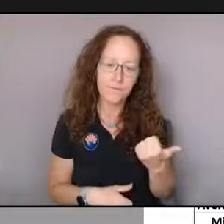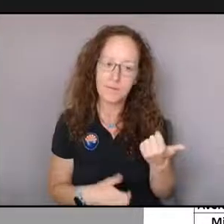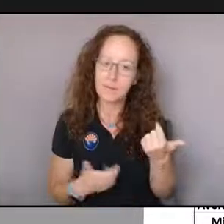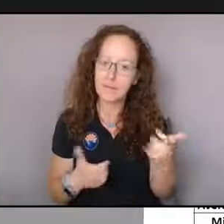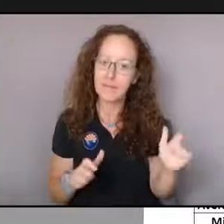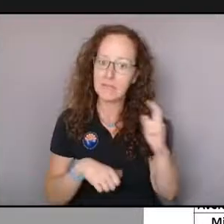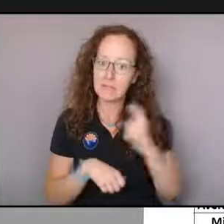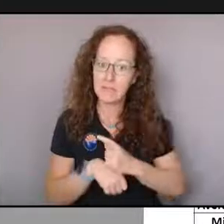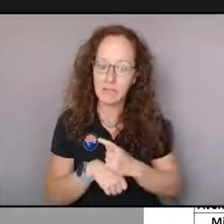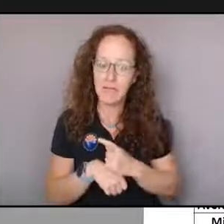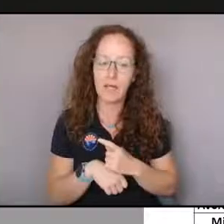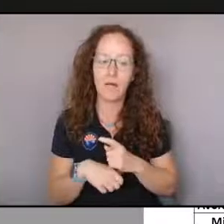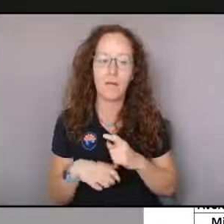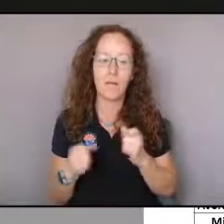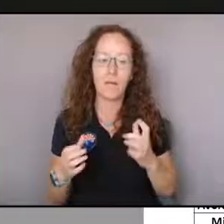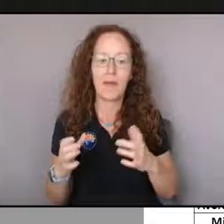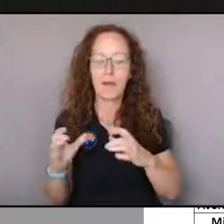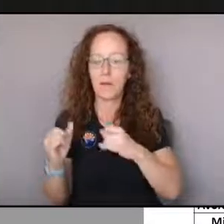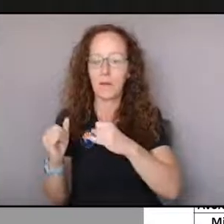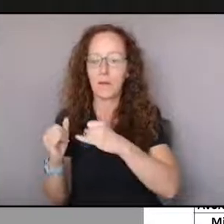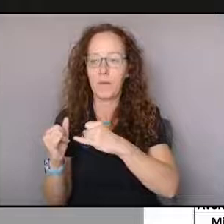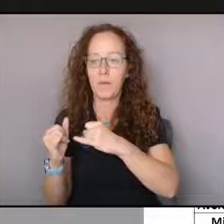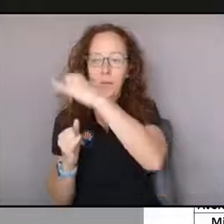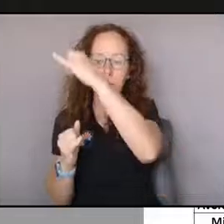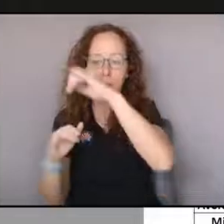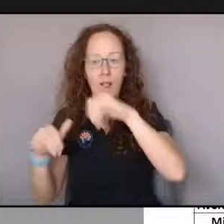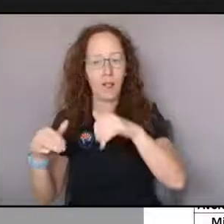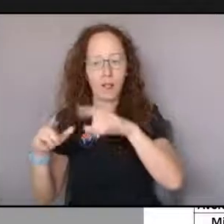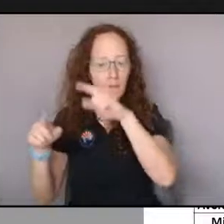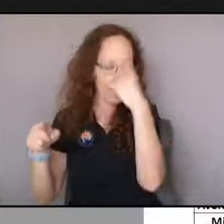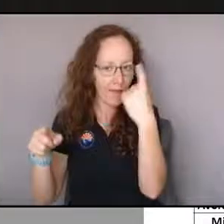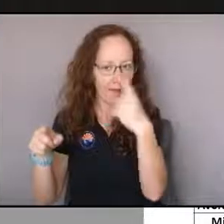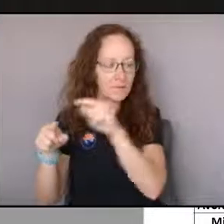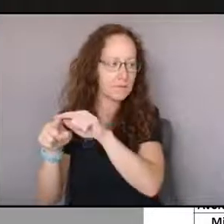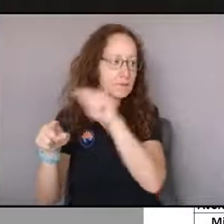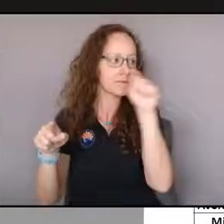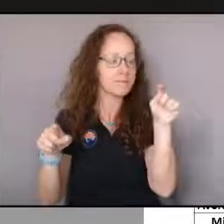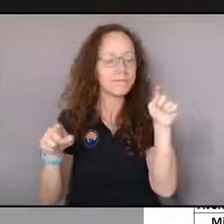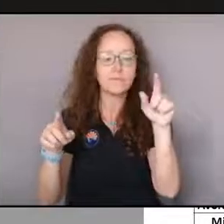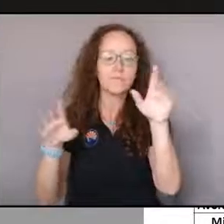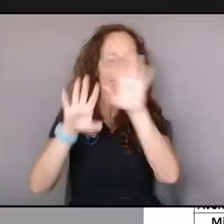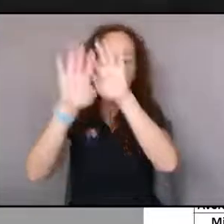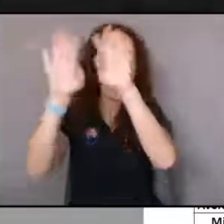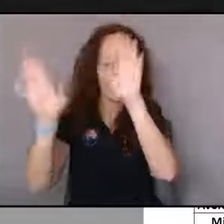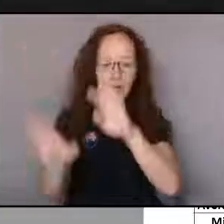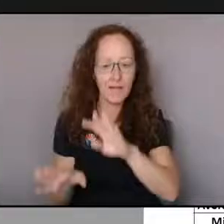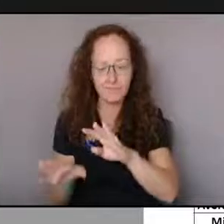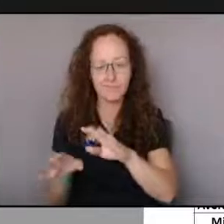SO TOMORROW WILL BE A BIG FIRE DAY OUT THERE WITH ALL LINE WE HAVE OUT THERE, IT'S OPEN AND FUELS AVAILABLE